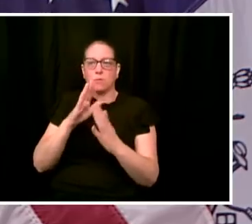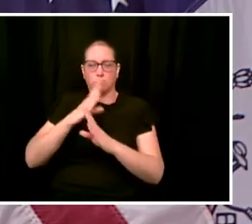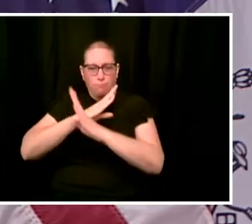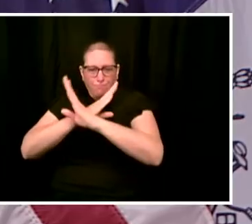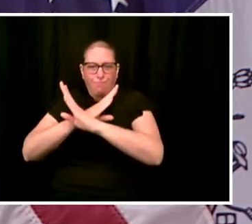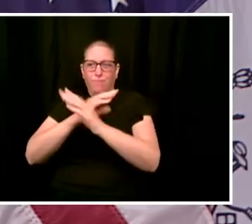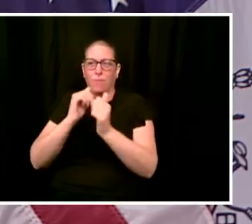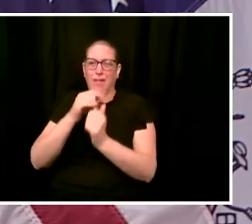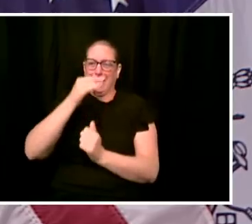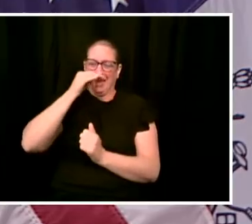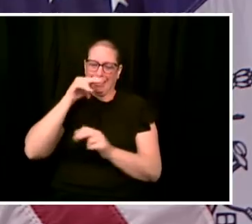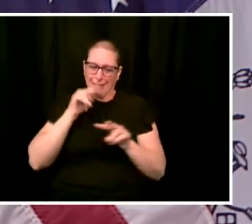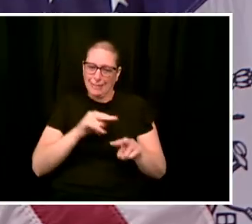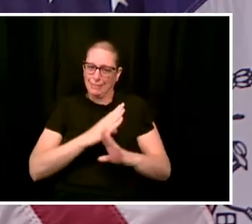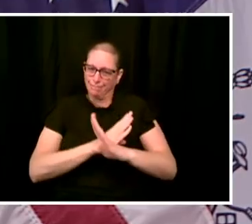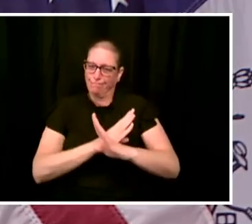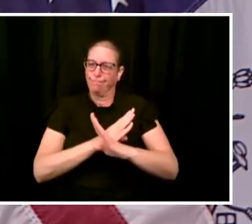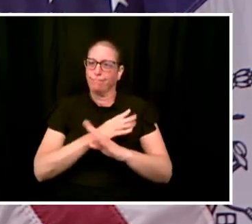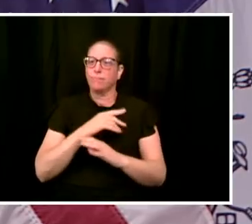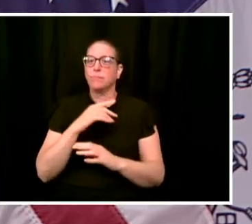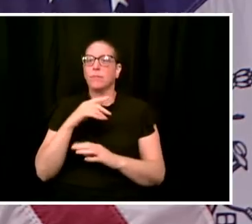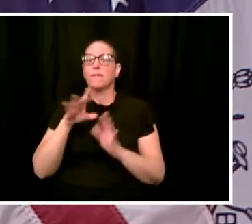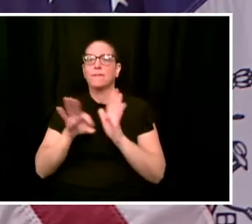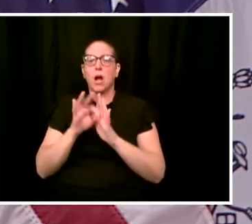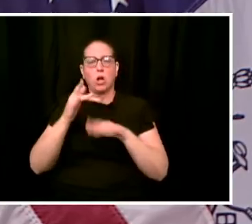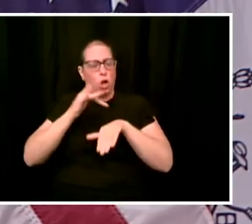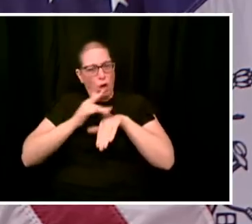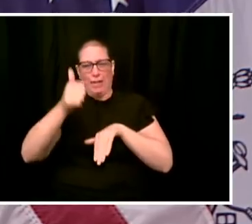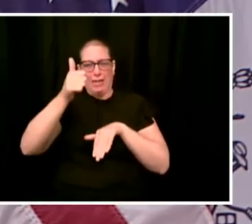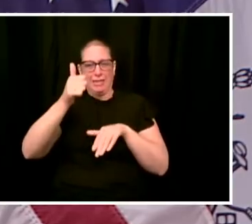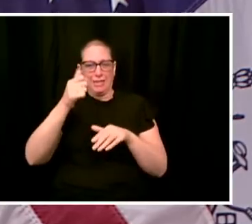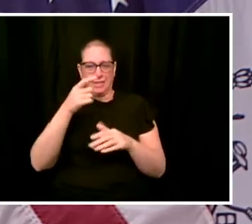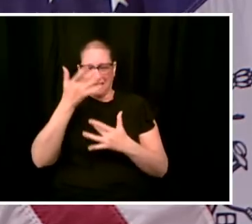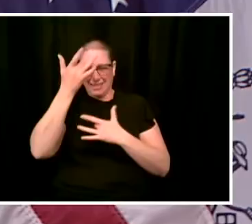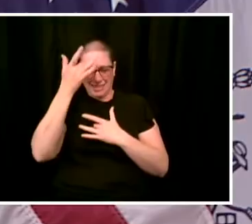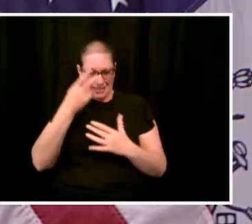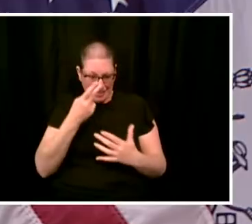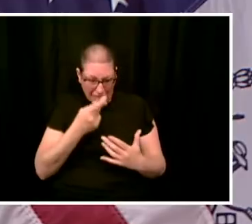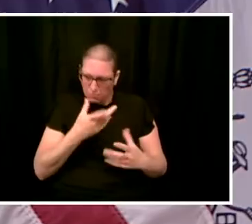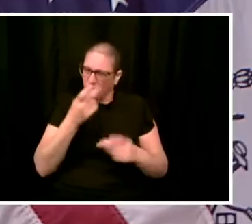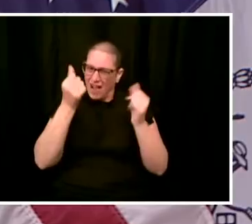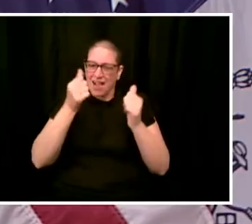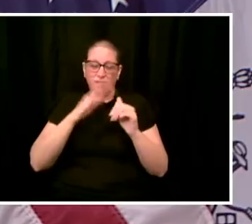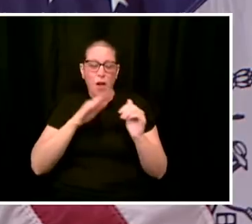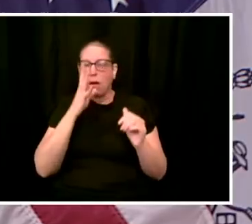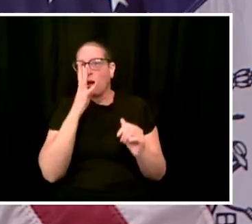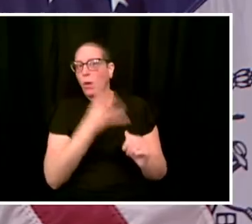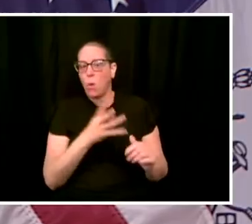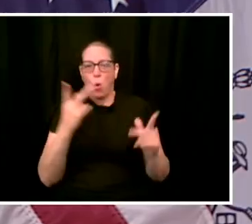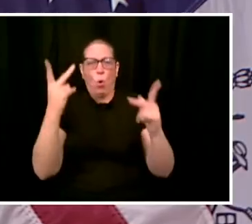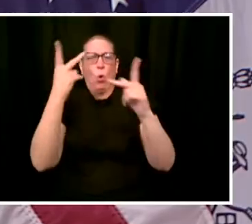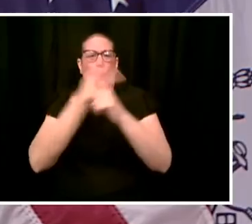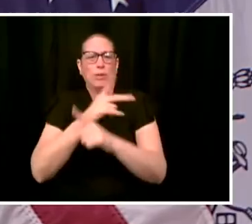PROTECTING KIDS AND MAKING SURE THEY'RE SAFE WITH EARLY E DEX AND EARLY ACTION.